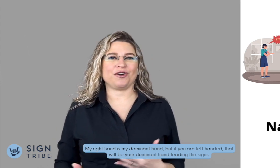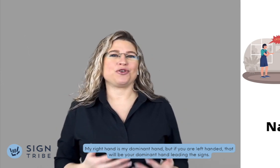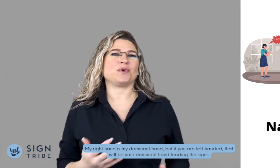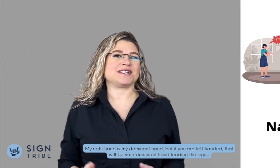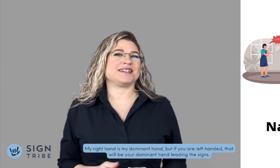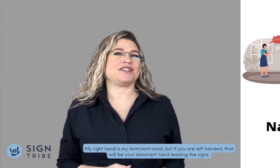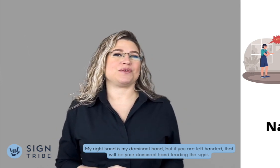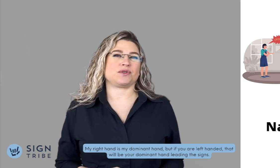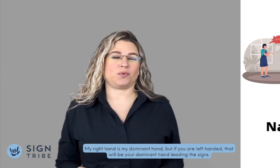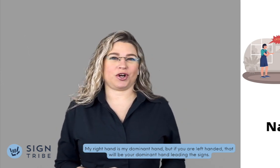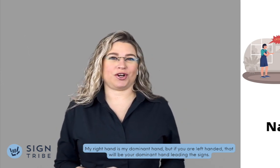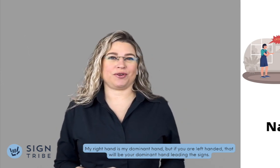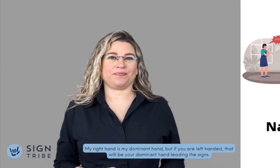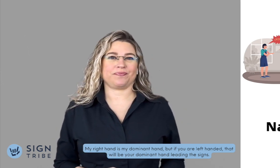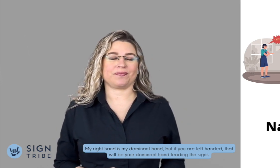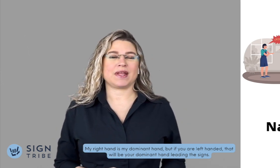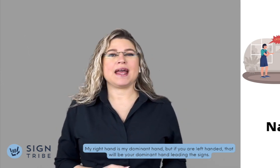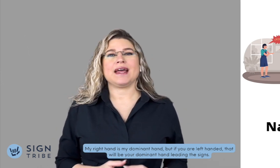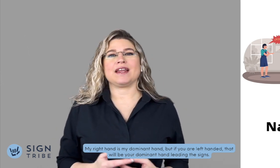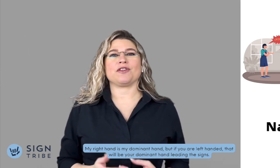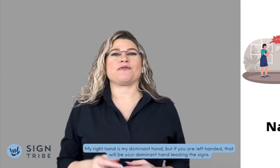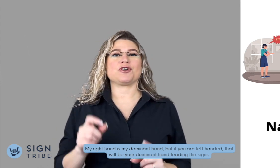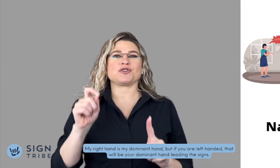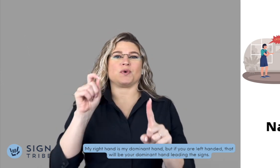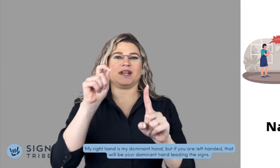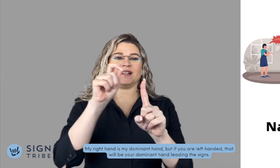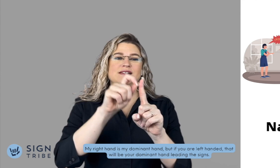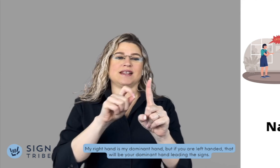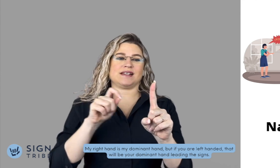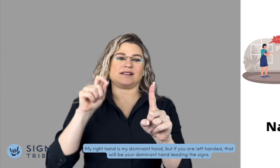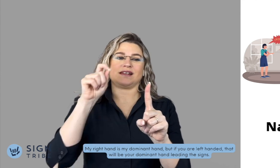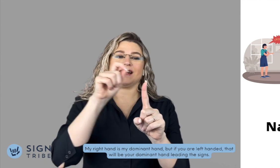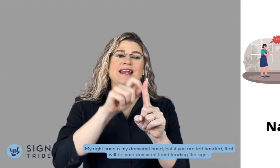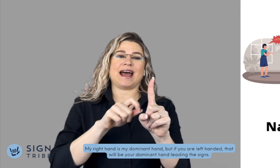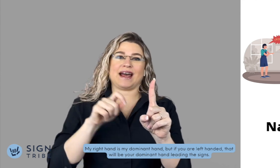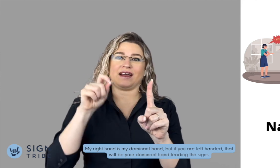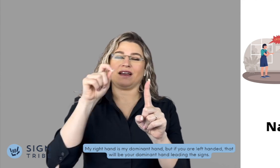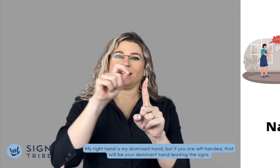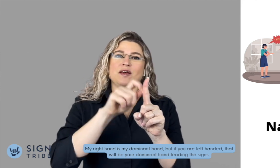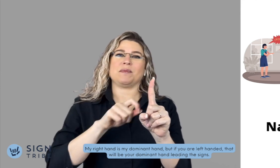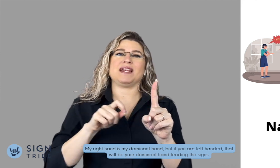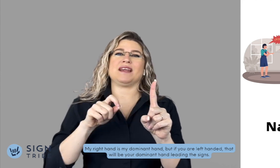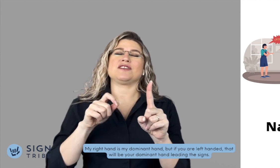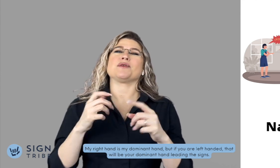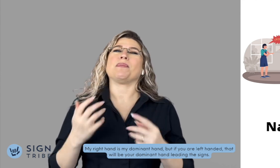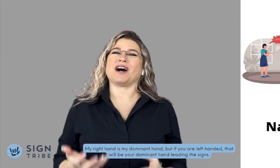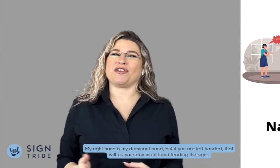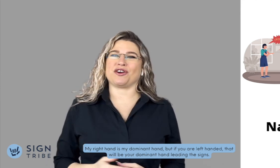you're wanting to use the word. Now, the first one is this, nag, meaning to bother,